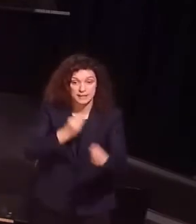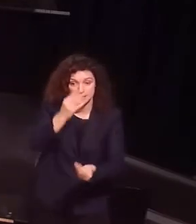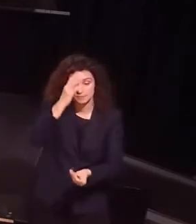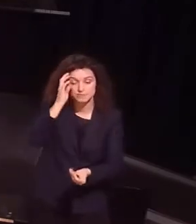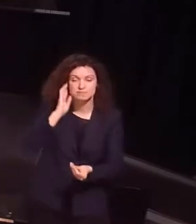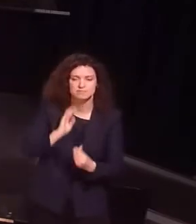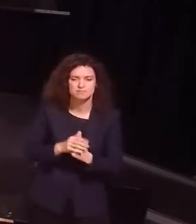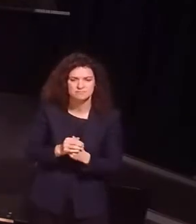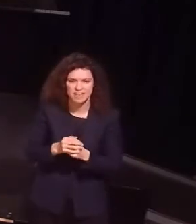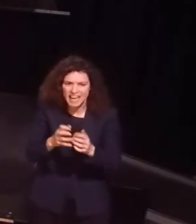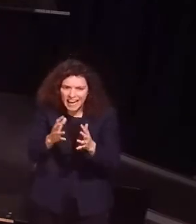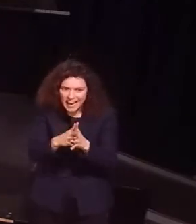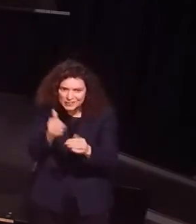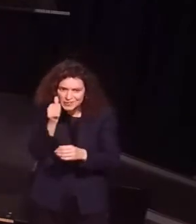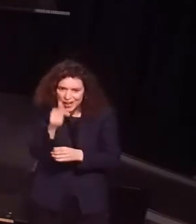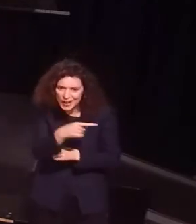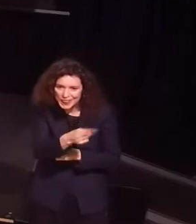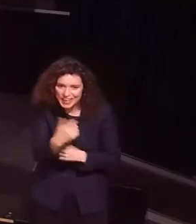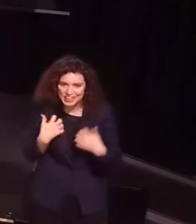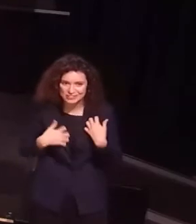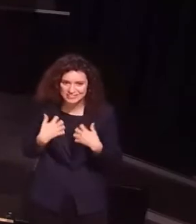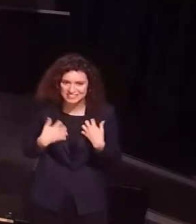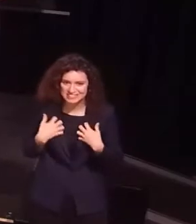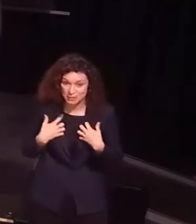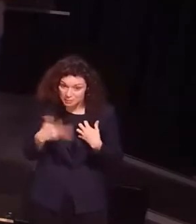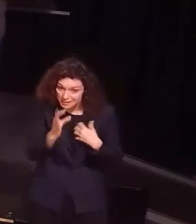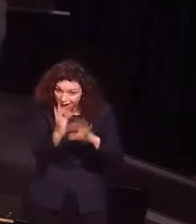"How do you know that? Have you asked? Have you reached out?